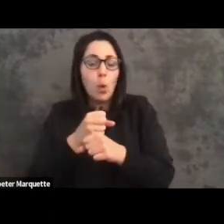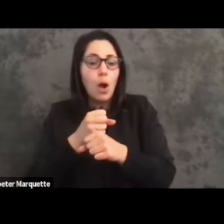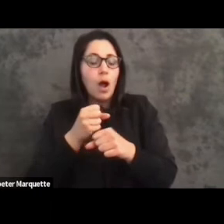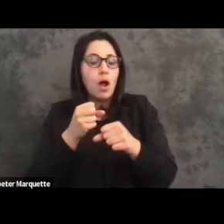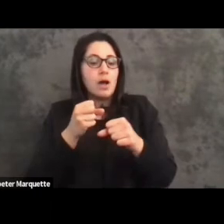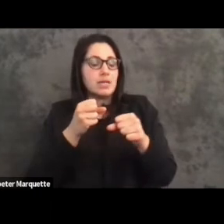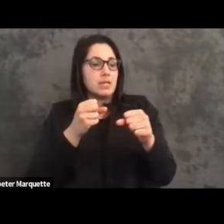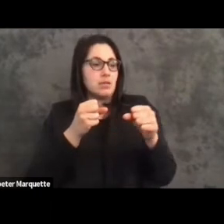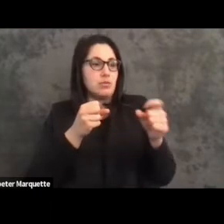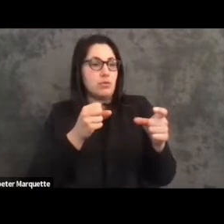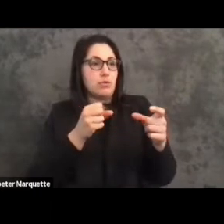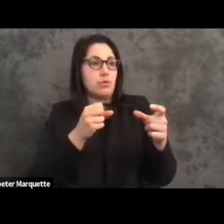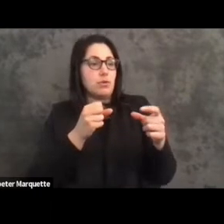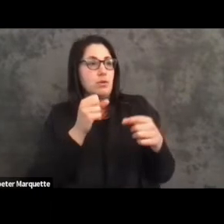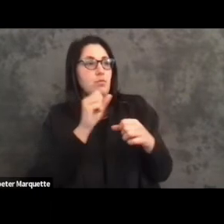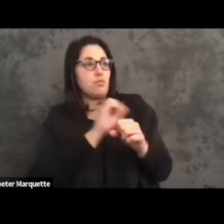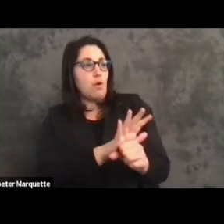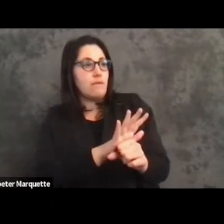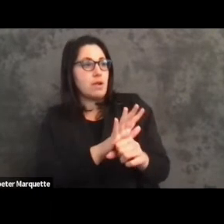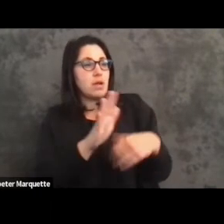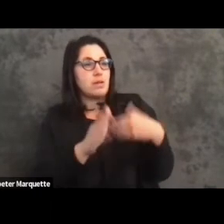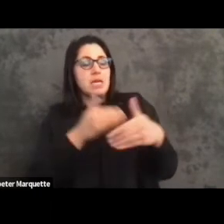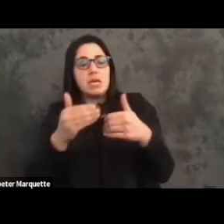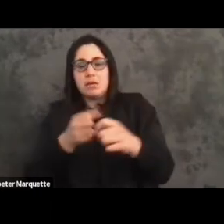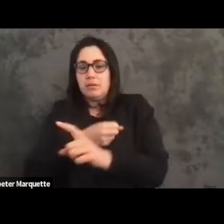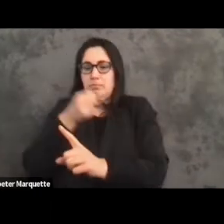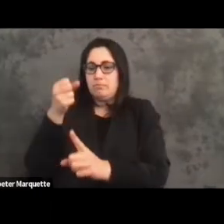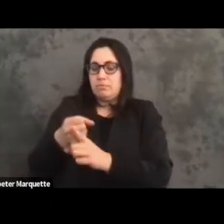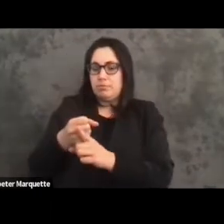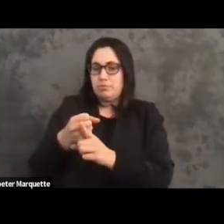not quite my own. Seems strange to mark a year-long relationship with